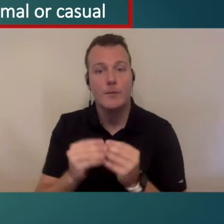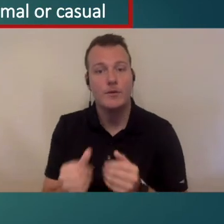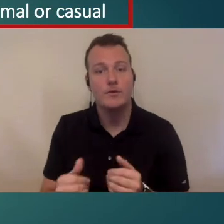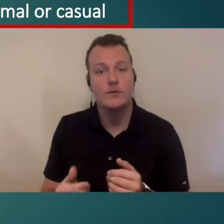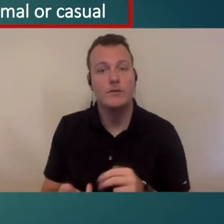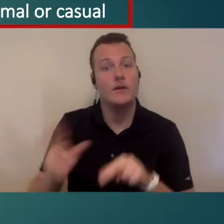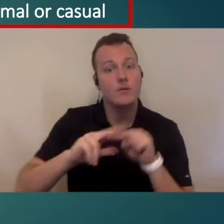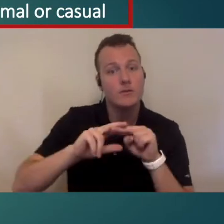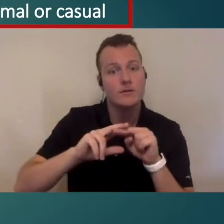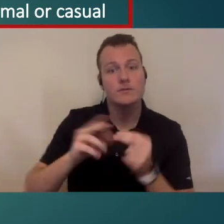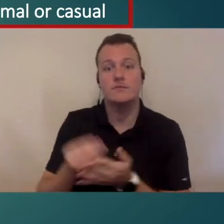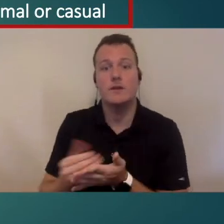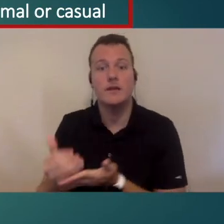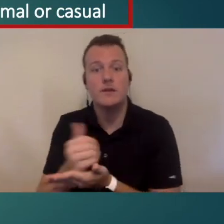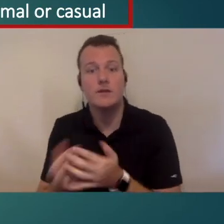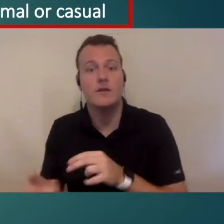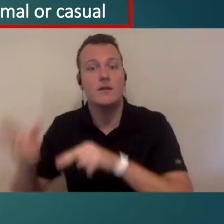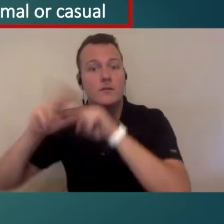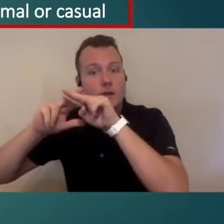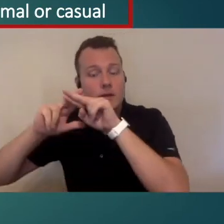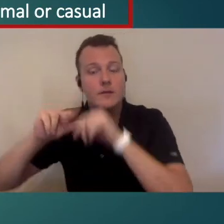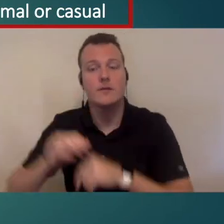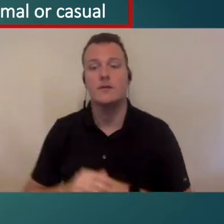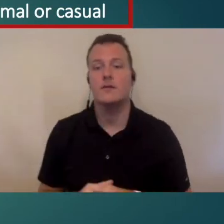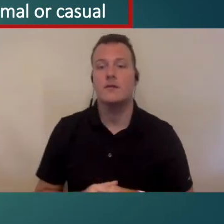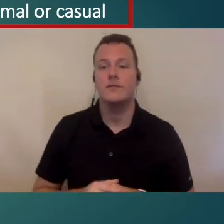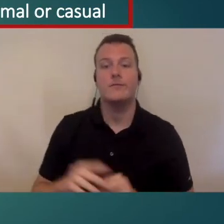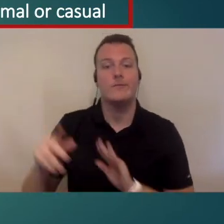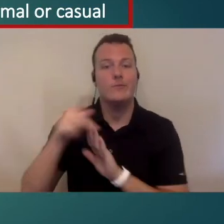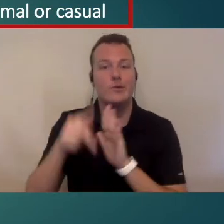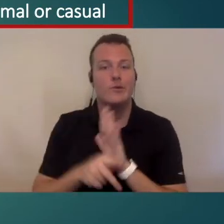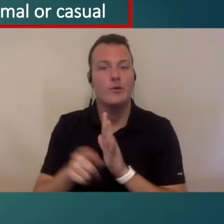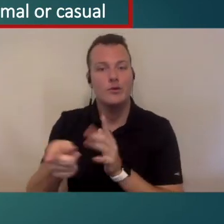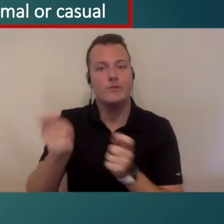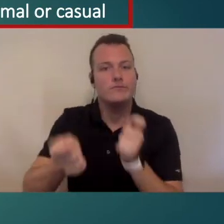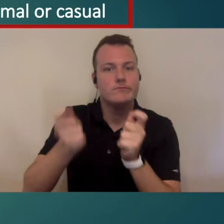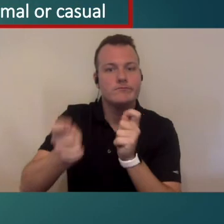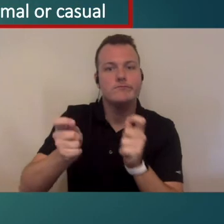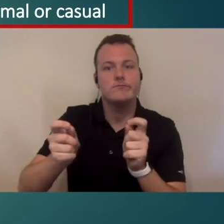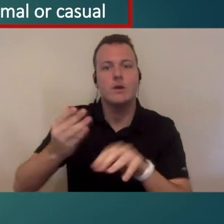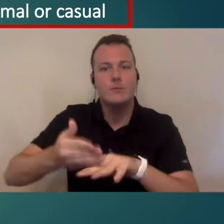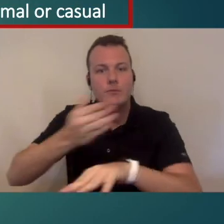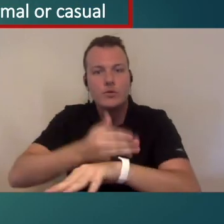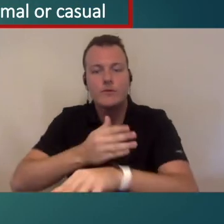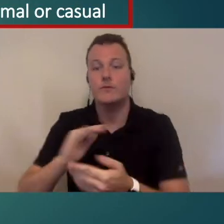Were there any protocols you wrote or improved upon? Maybe new employees that